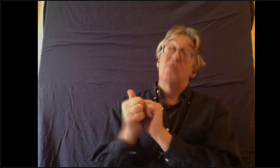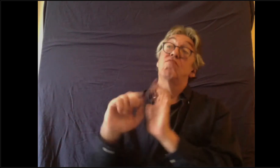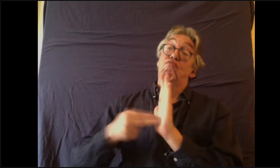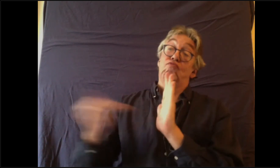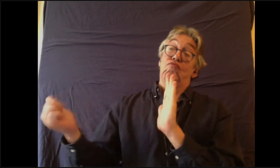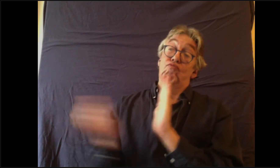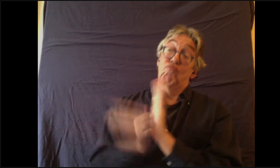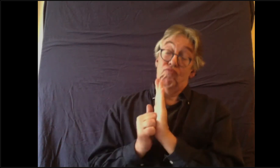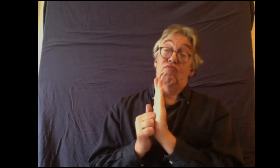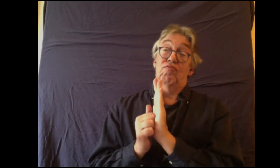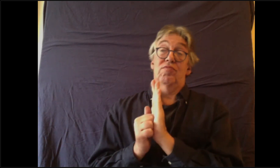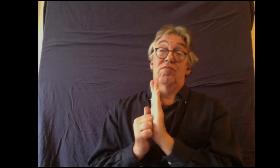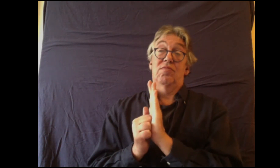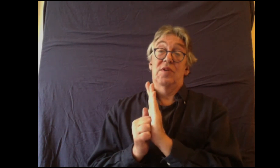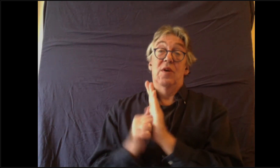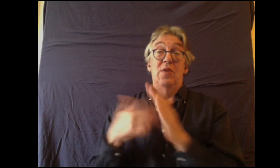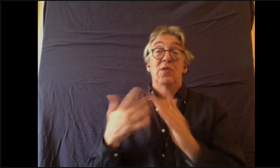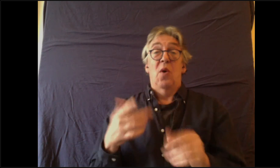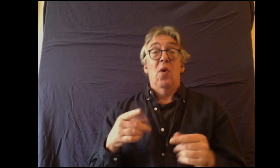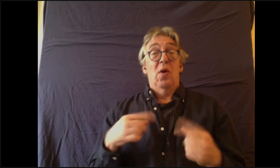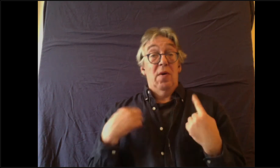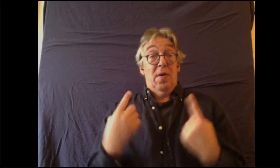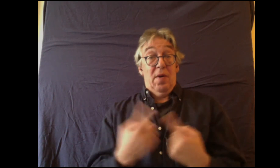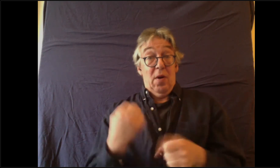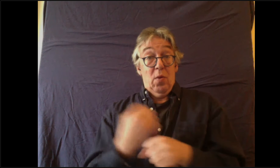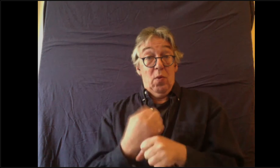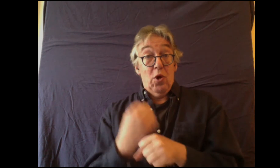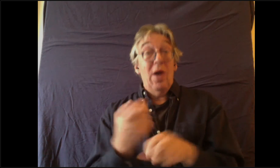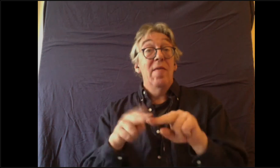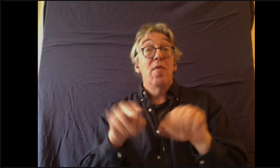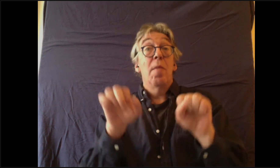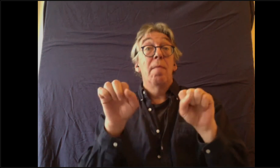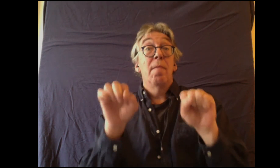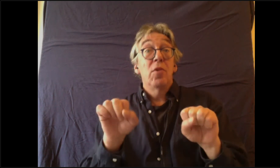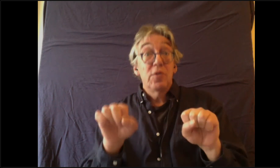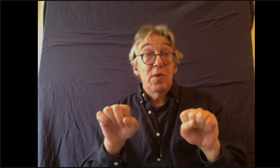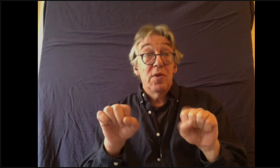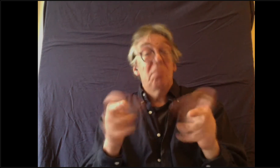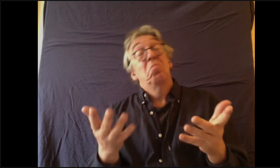We're trying in projects to include moments for DPOs